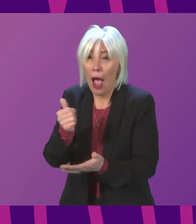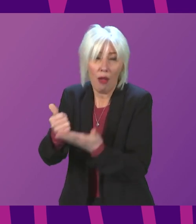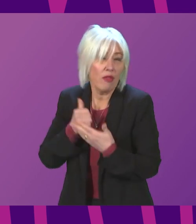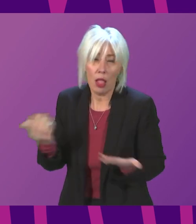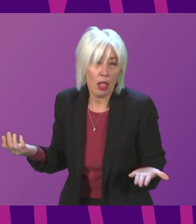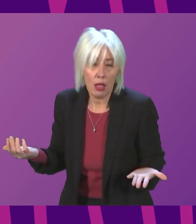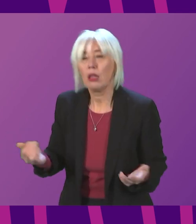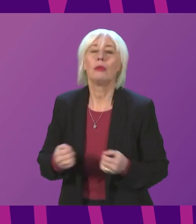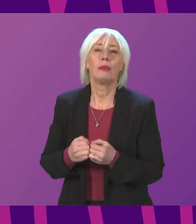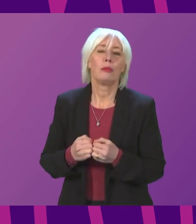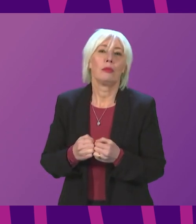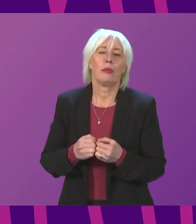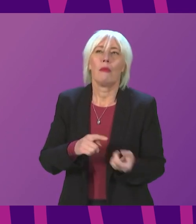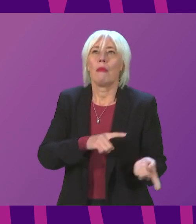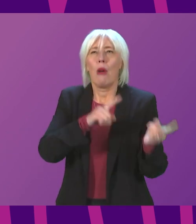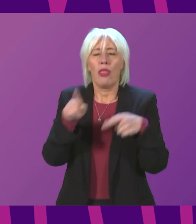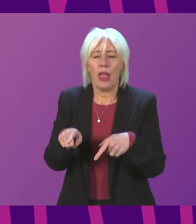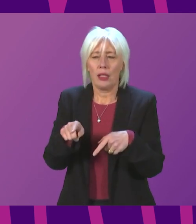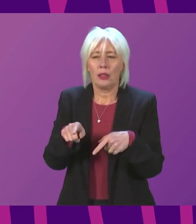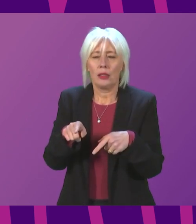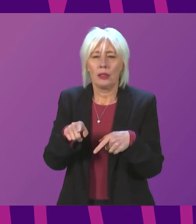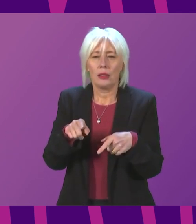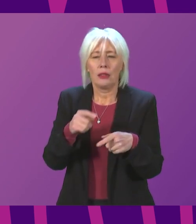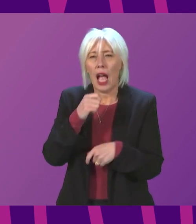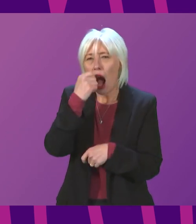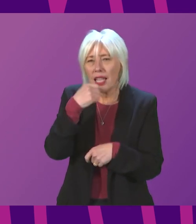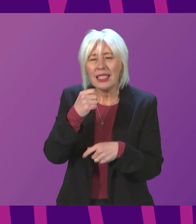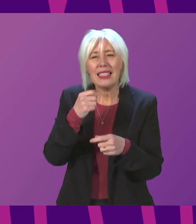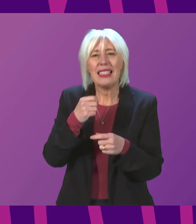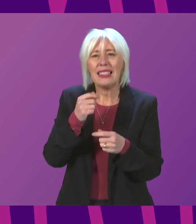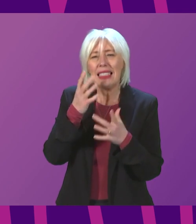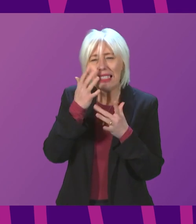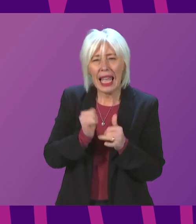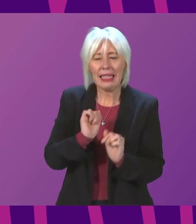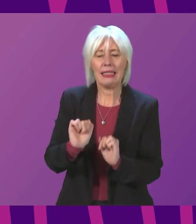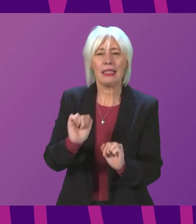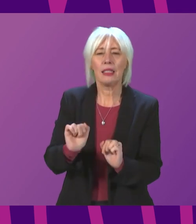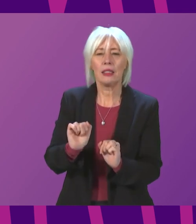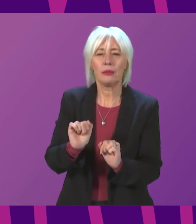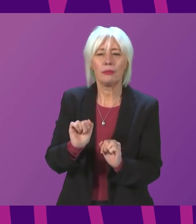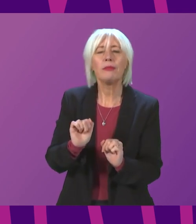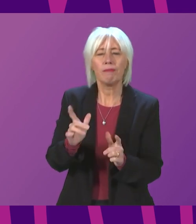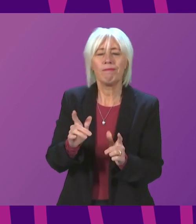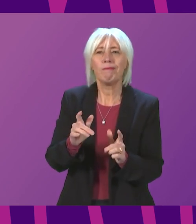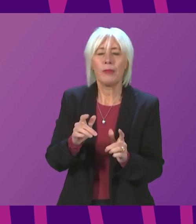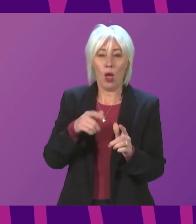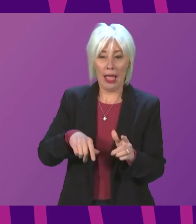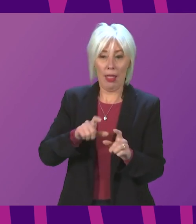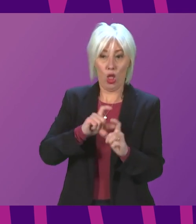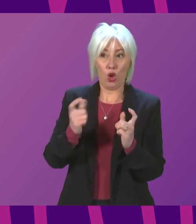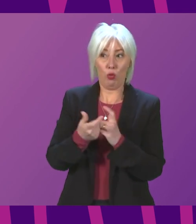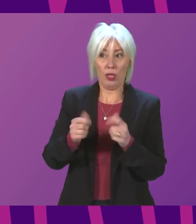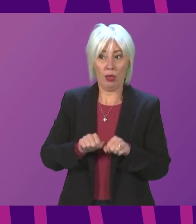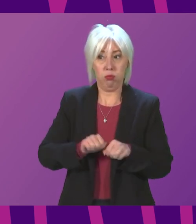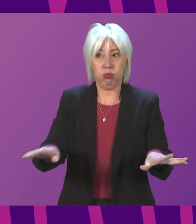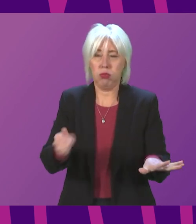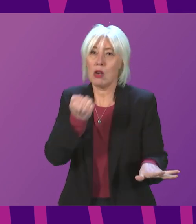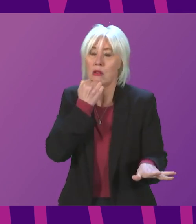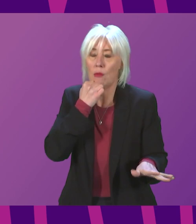I turn to testing. With community transmission as high as it is at the moment, there will,